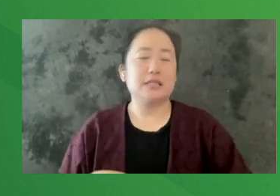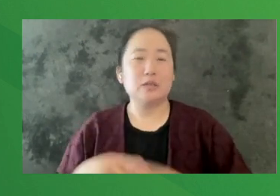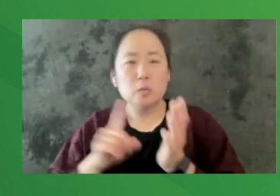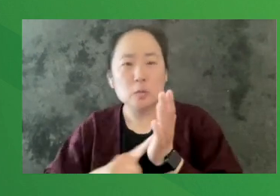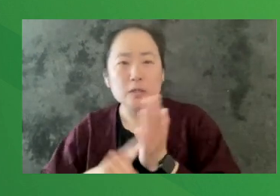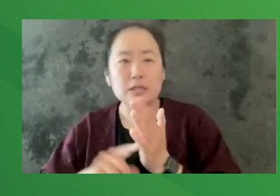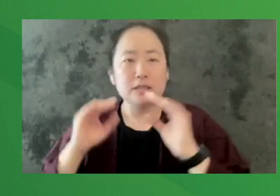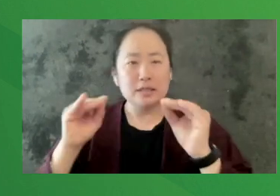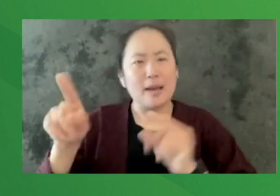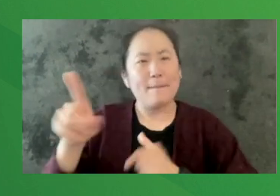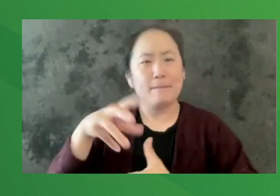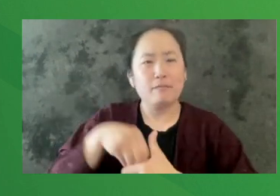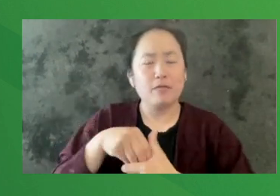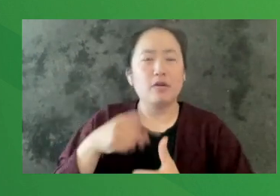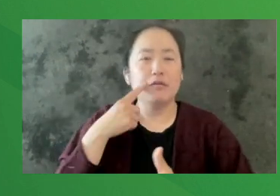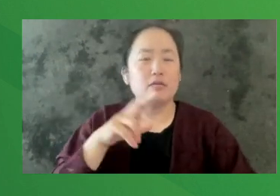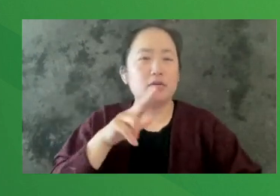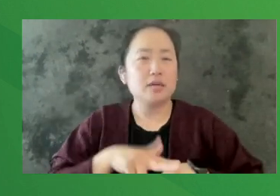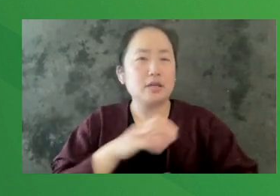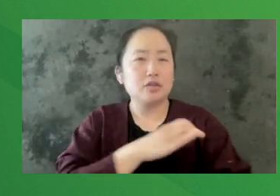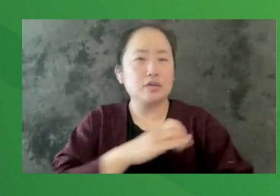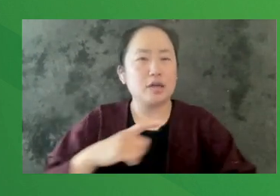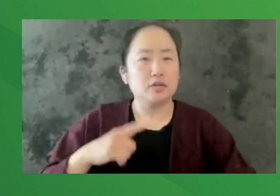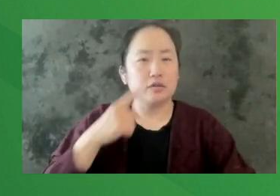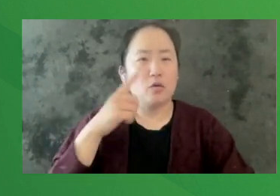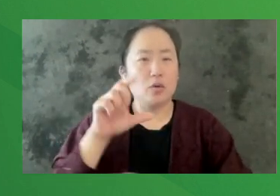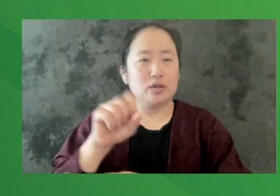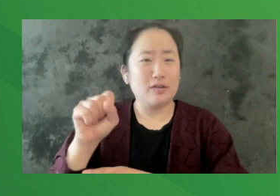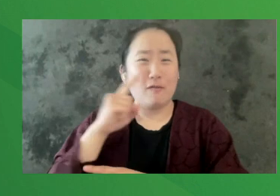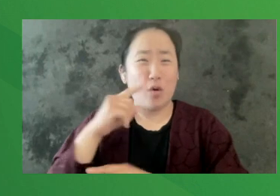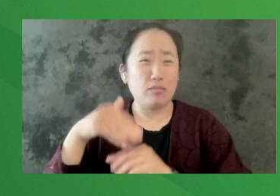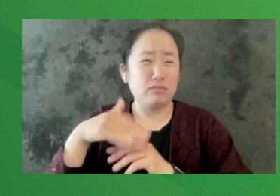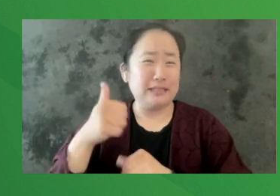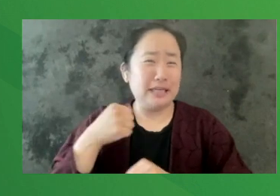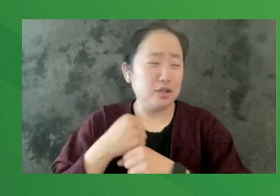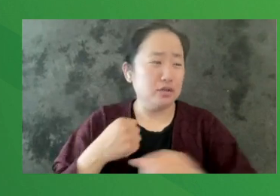for the Social Studies for a decade. And Dr Larry Paska heads up the National